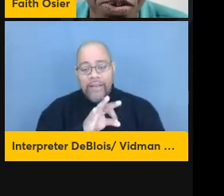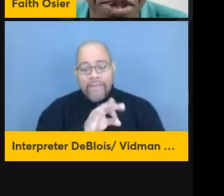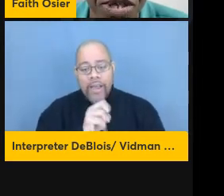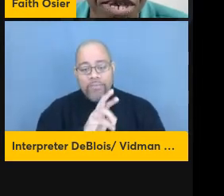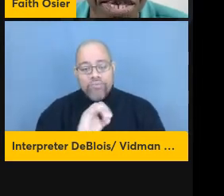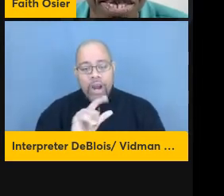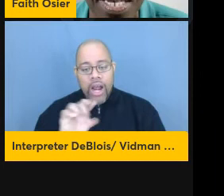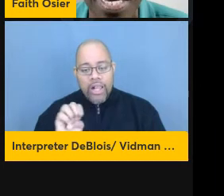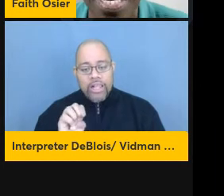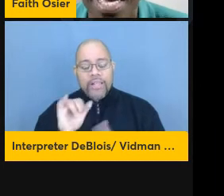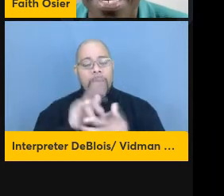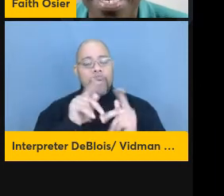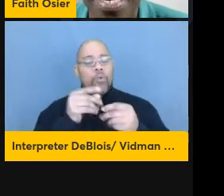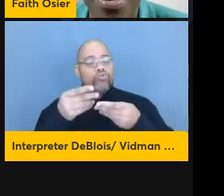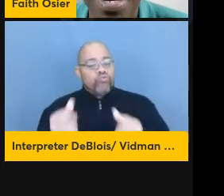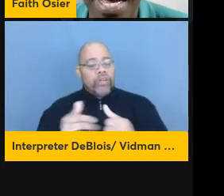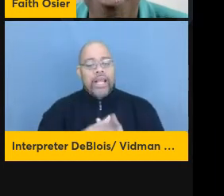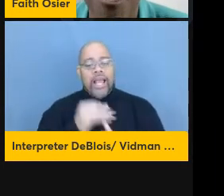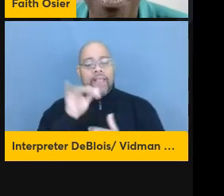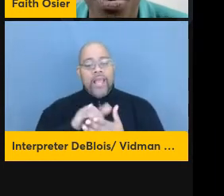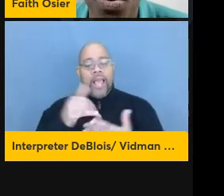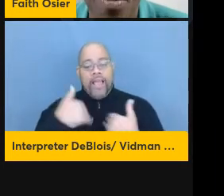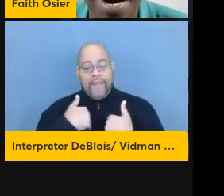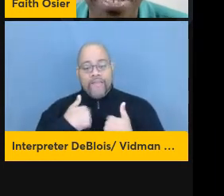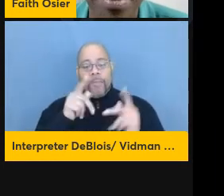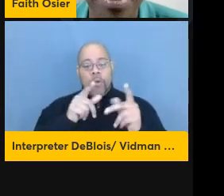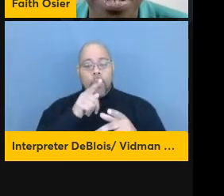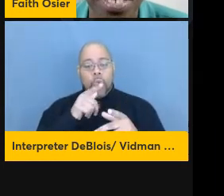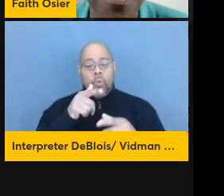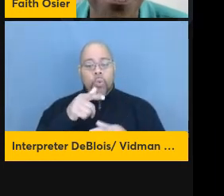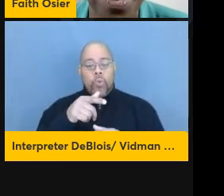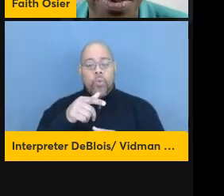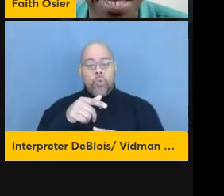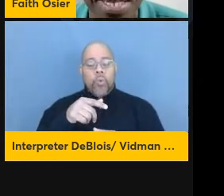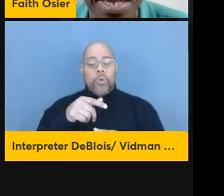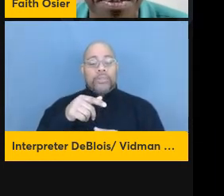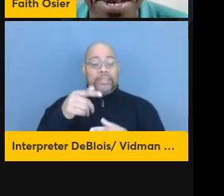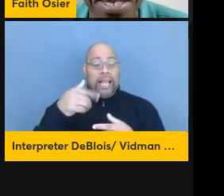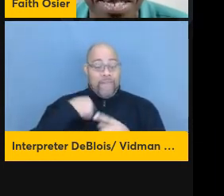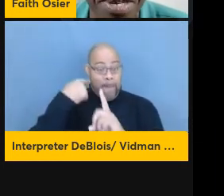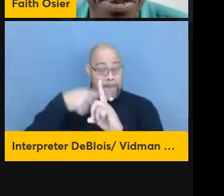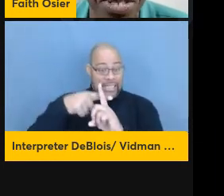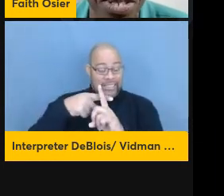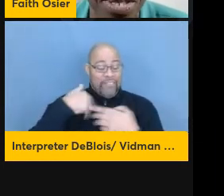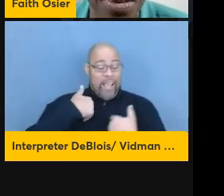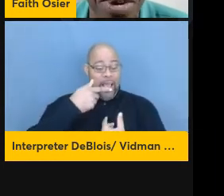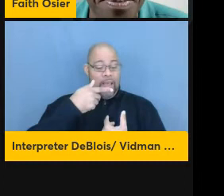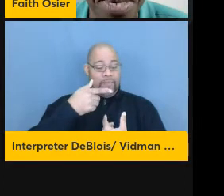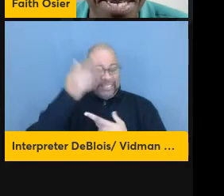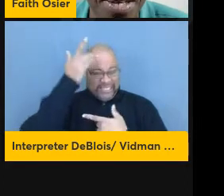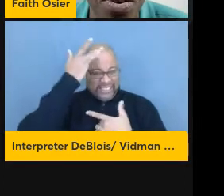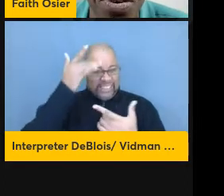who were treated. And here we have people who are parasite positive, the ones that the parasitaemia was just rumbling or